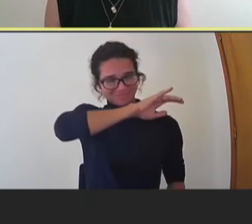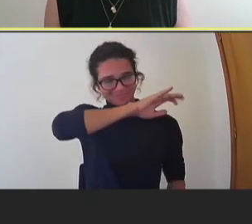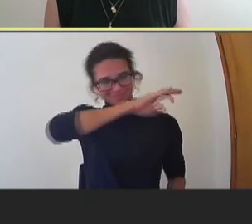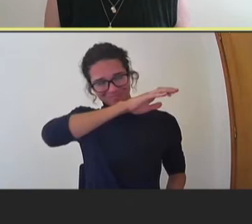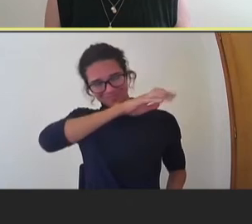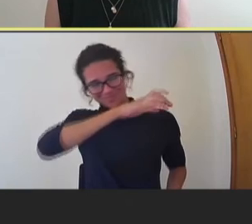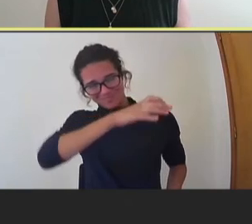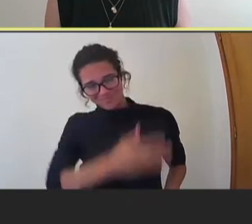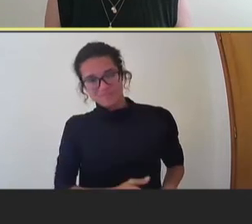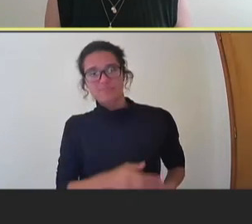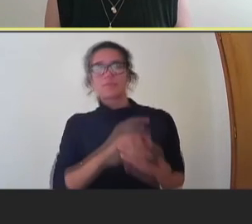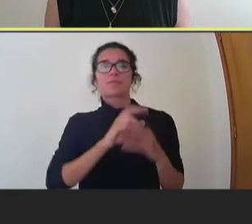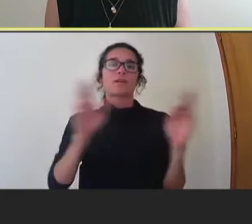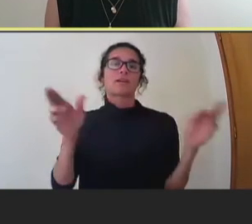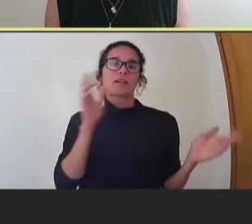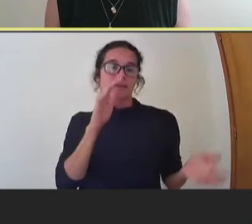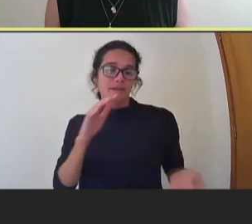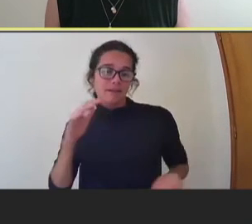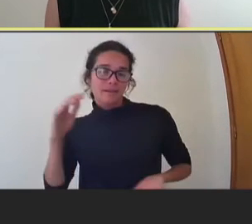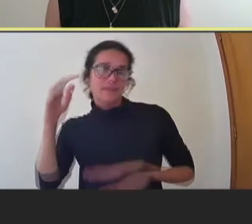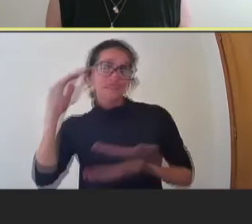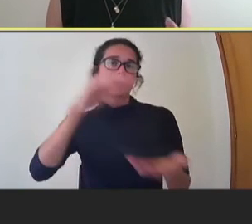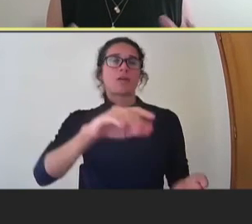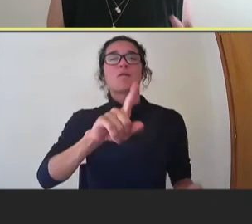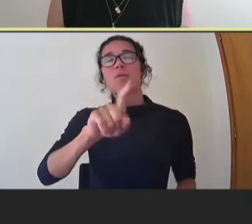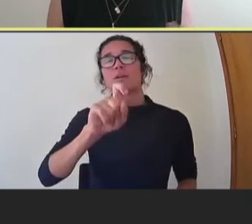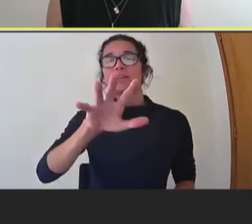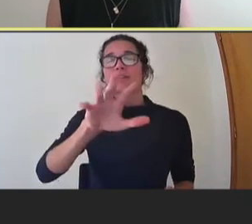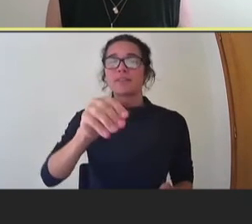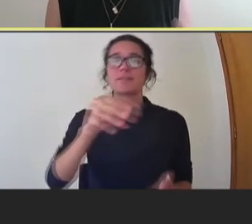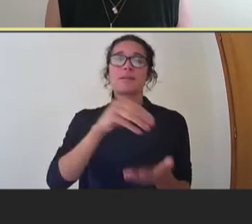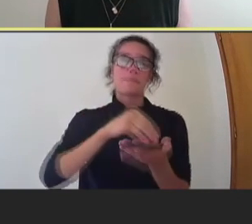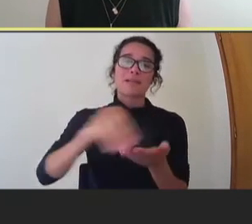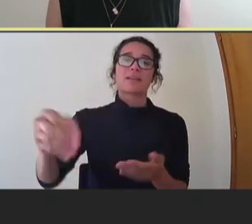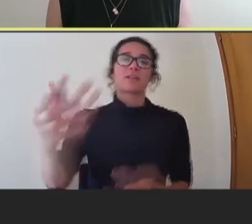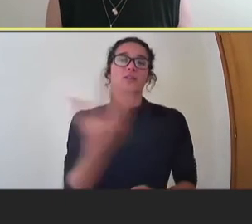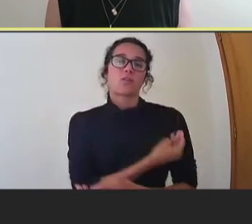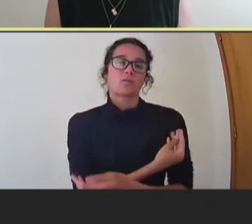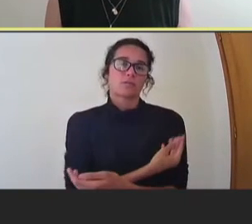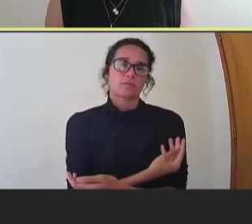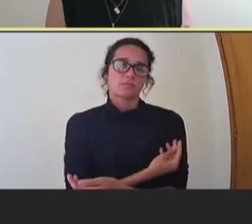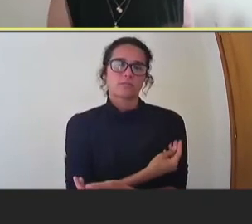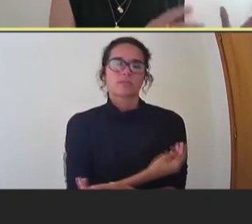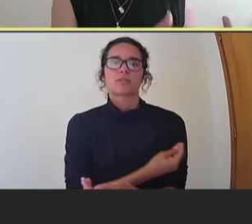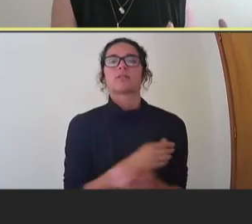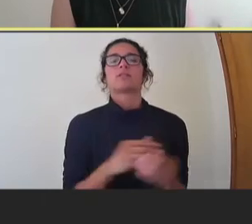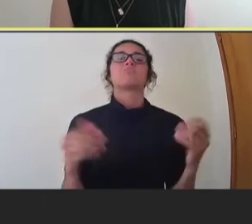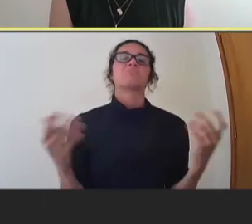150 million doses. There are some things it's quite clear in terms of chemicals and